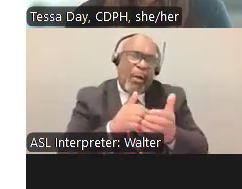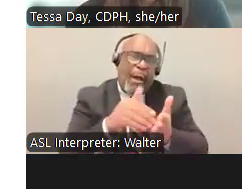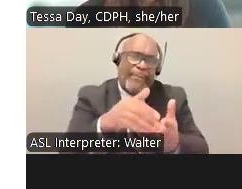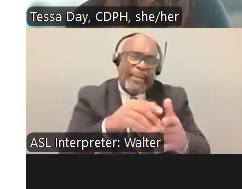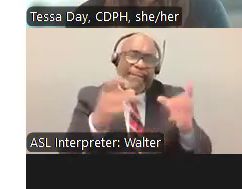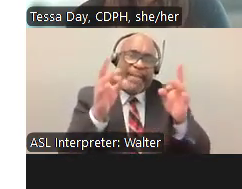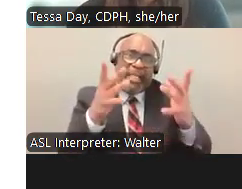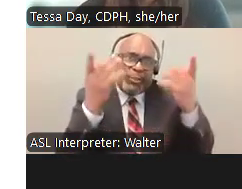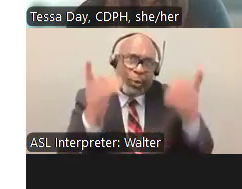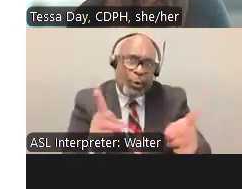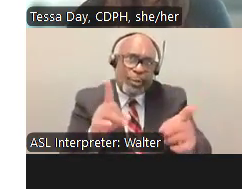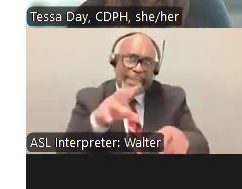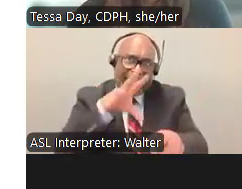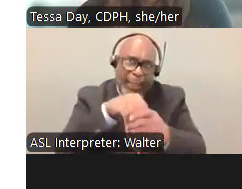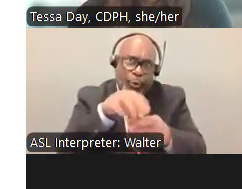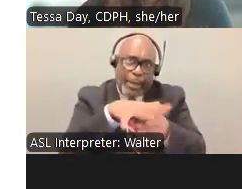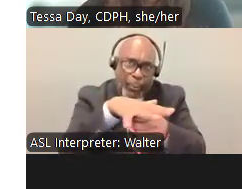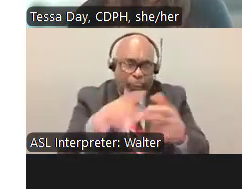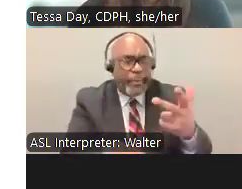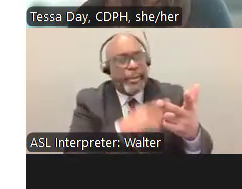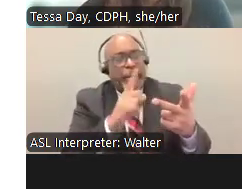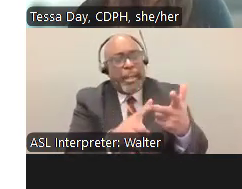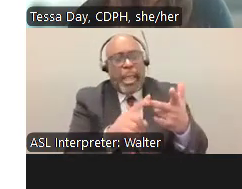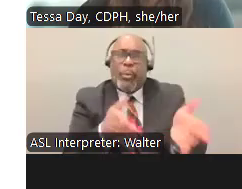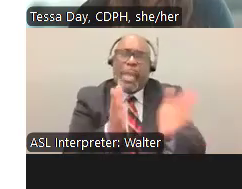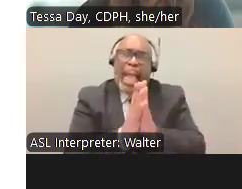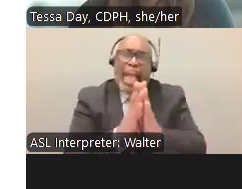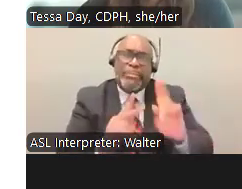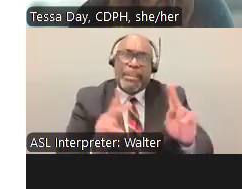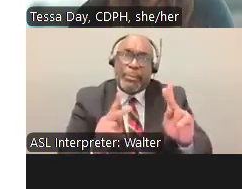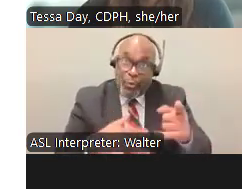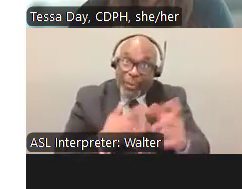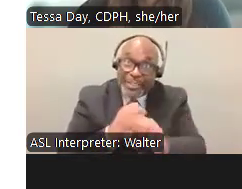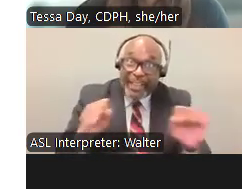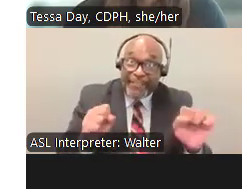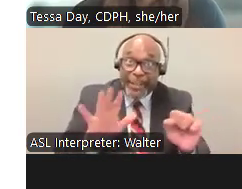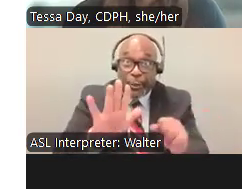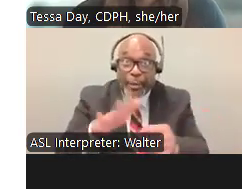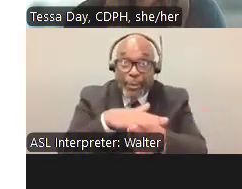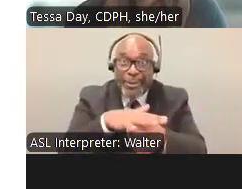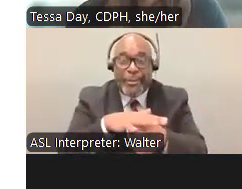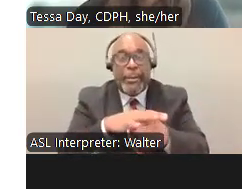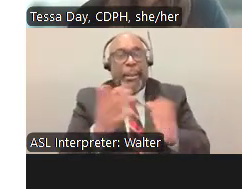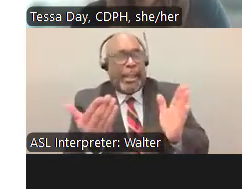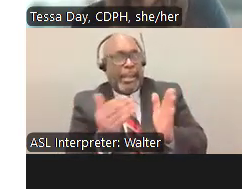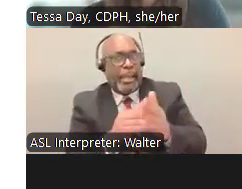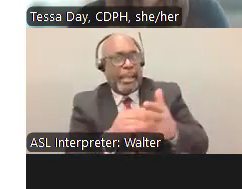13:30:24 in their neighborhood. And we 13:30:26 asked people if they feel safe 13:30:27 in their neighborhood. And 13:30:29 again, we see a pattern emerging